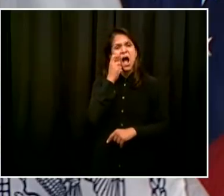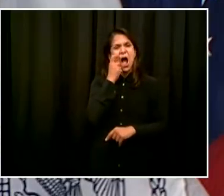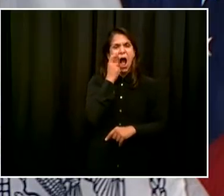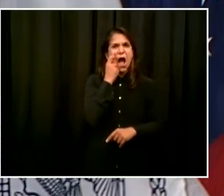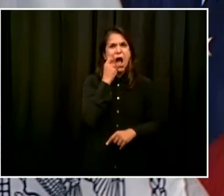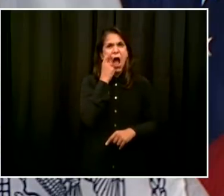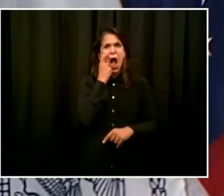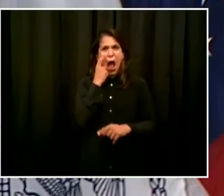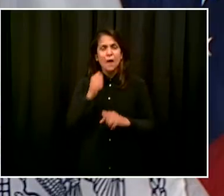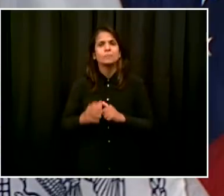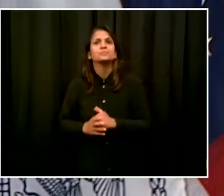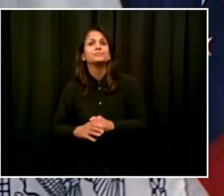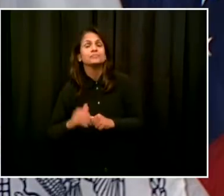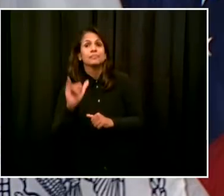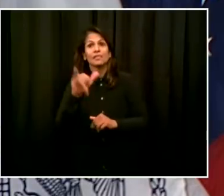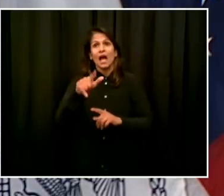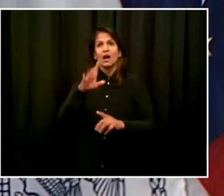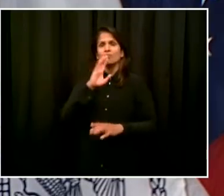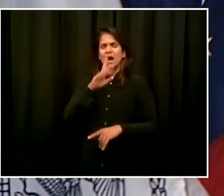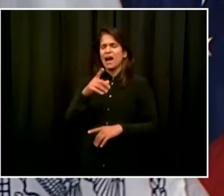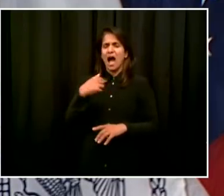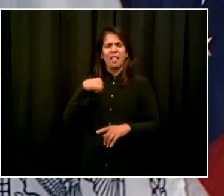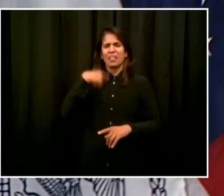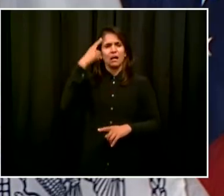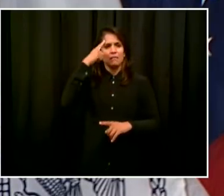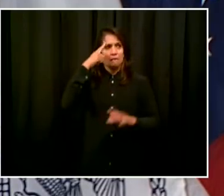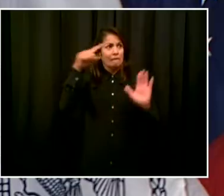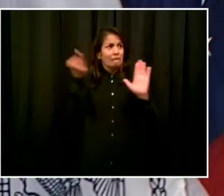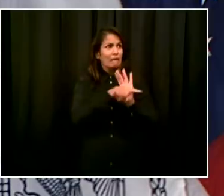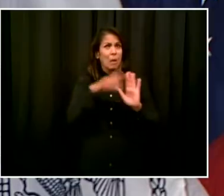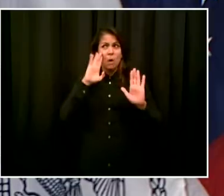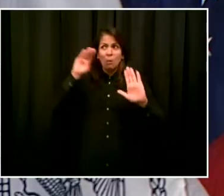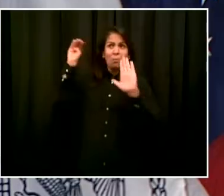FROM SOME OF THE THINGS THAT YOU ARE RIGHTFULLY CONCERNED ABOUT, ASI WRYOR OUABT